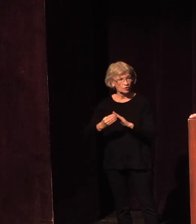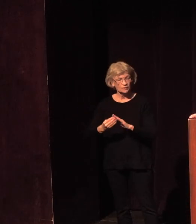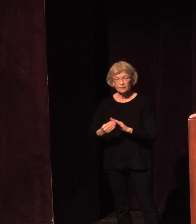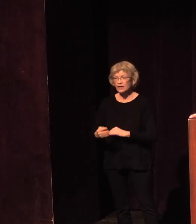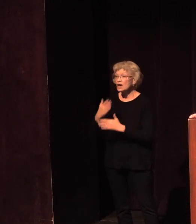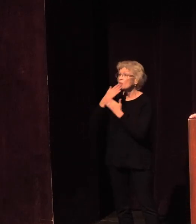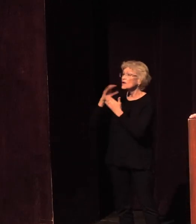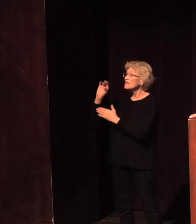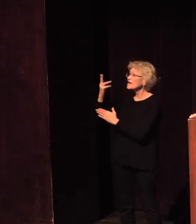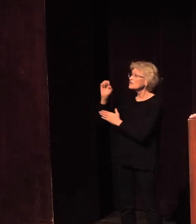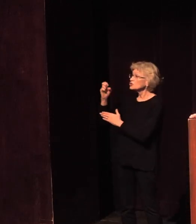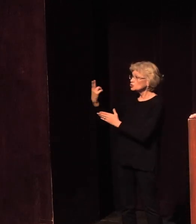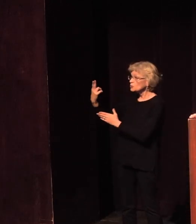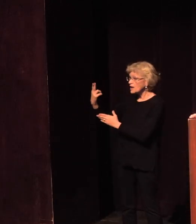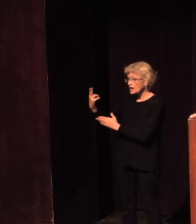tradition of coming together and growing as a community.